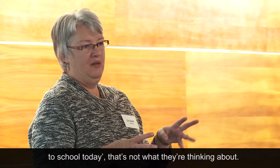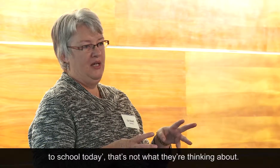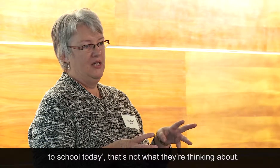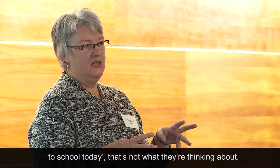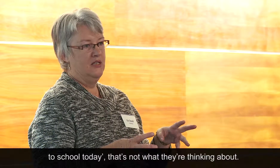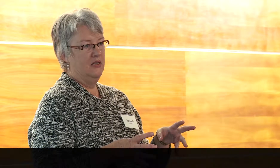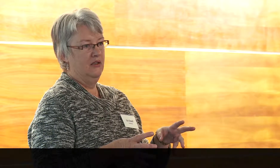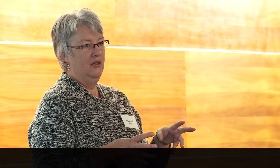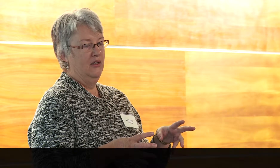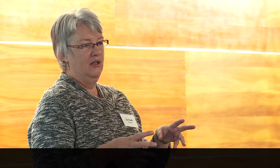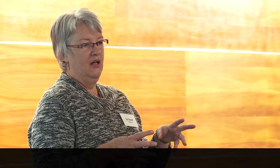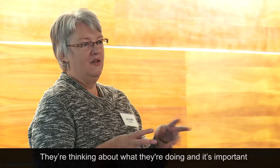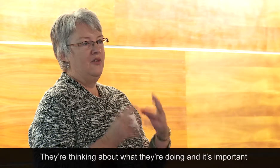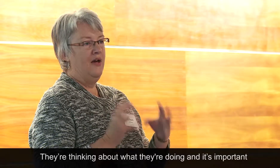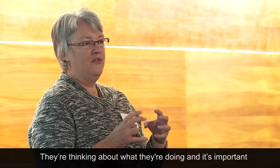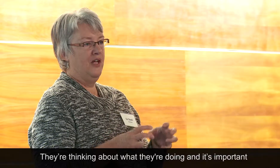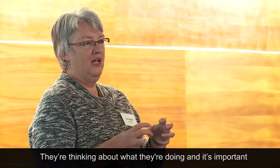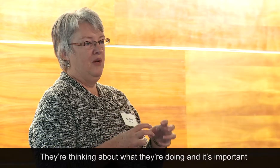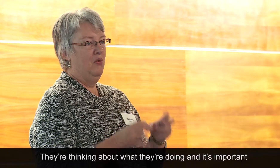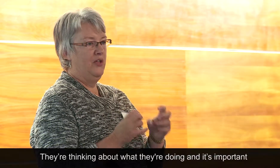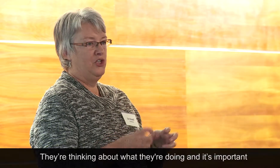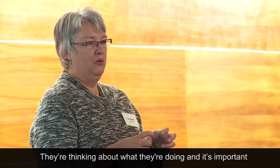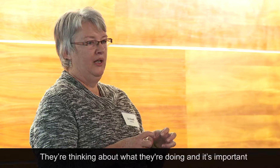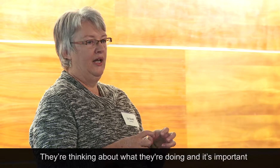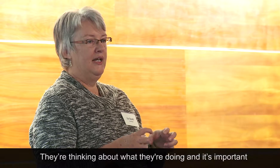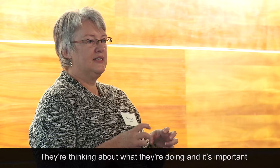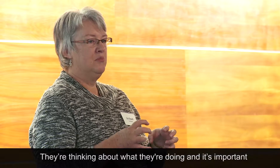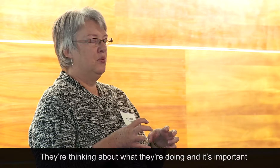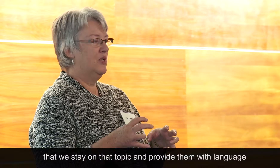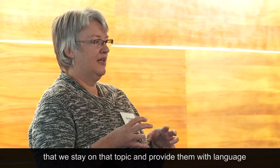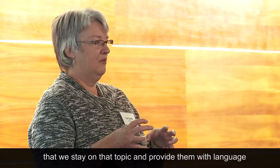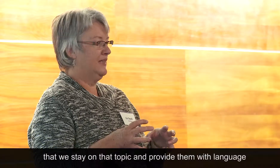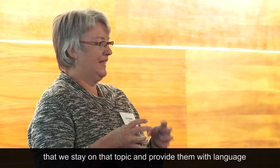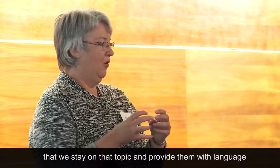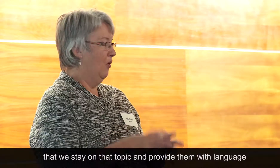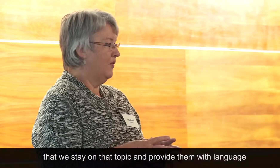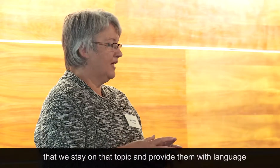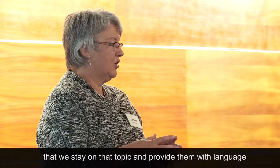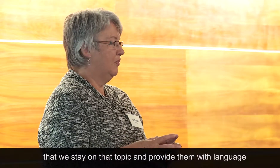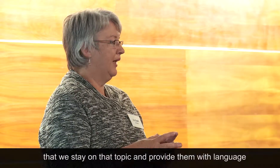about, they’re thinking about doing and it’s important that we stay on that topic